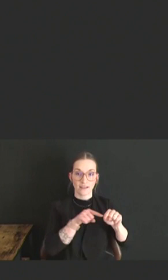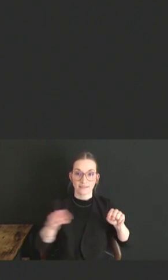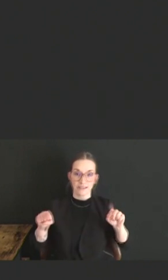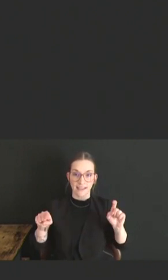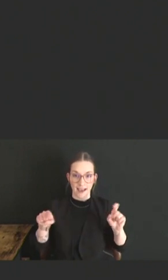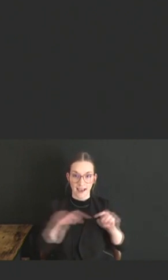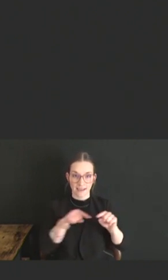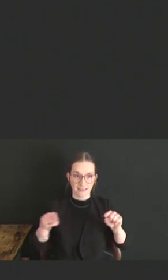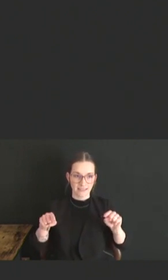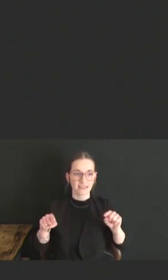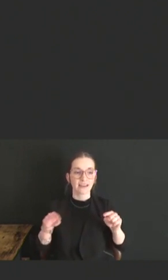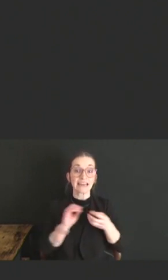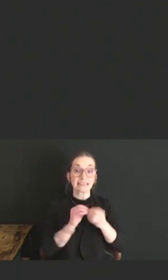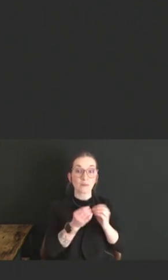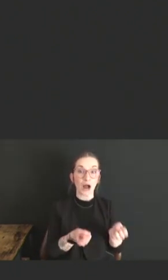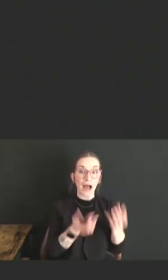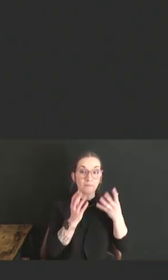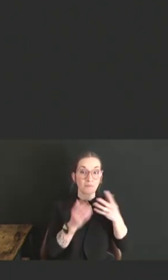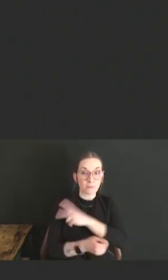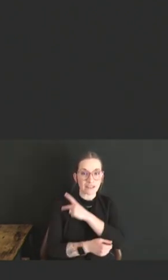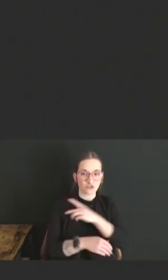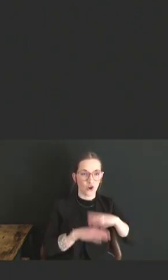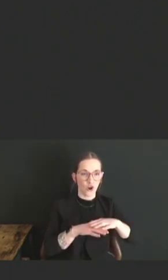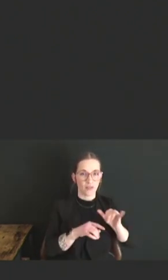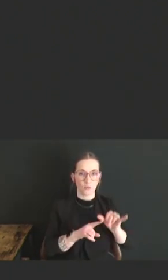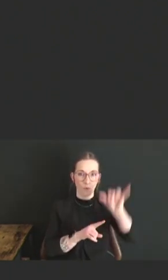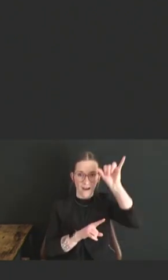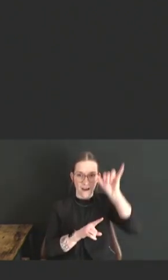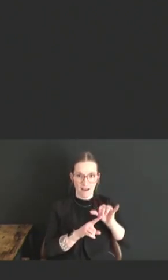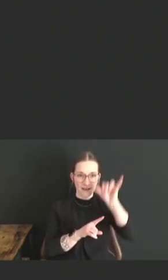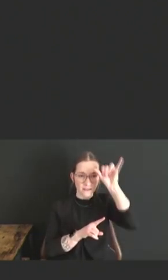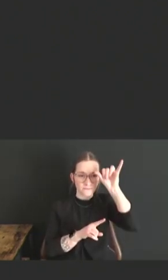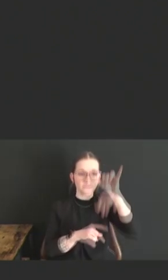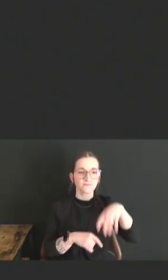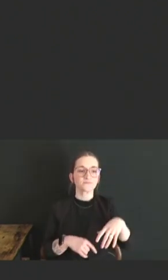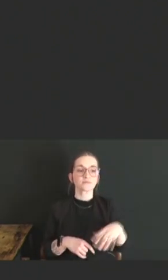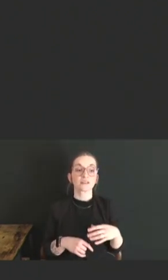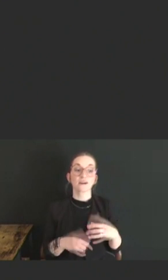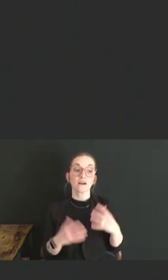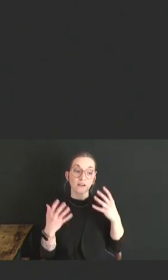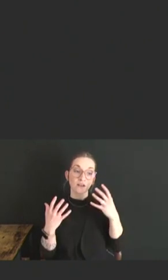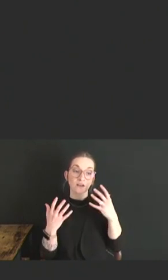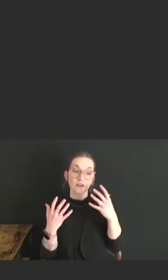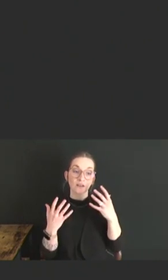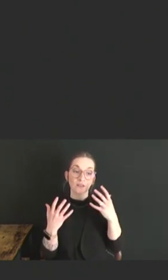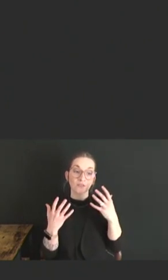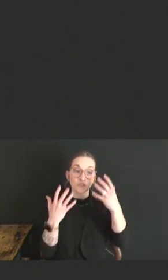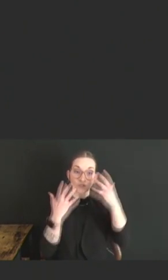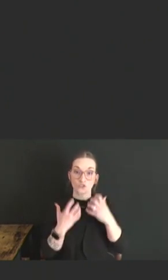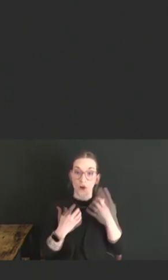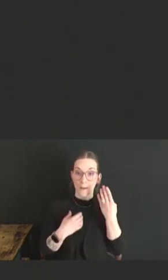Males are shown in the dark blue bars and females in the light green bars. The median patient age